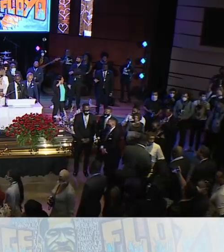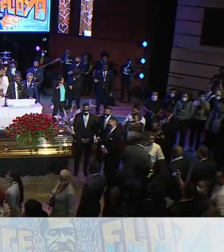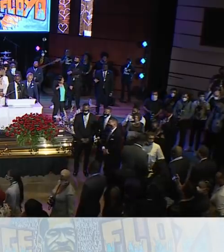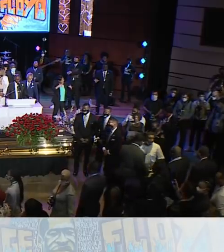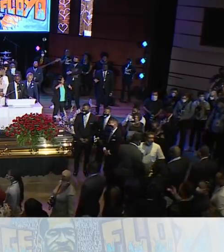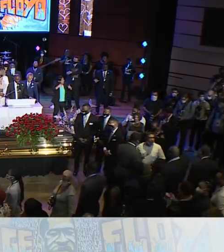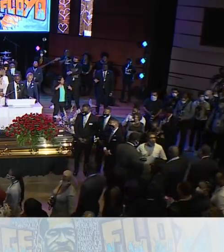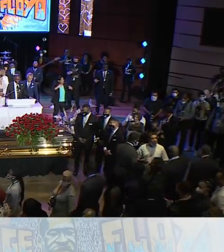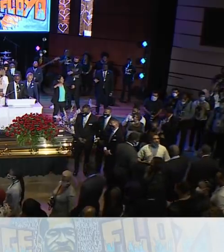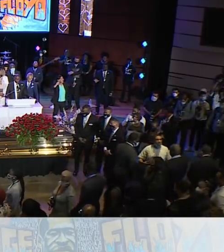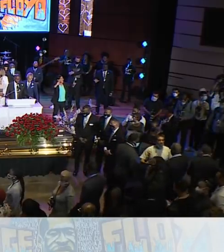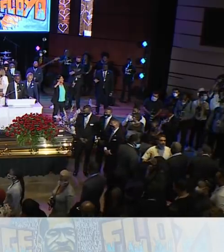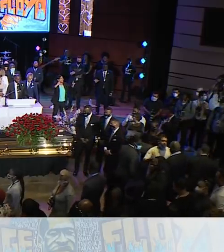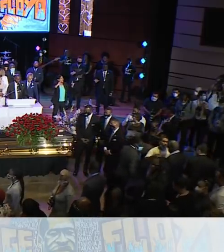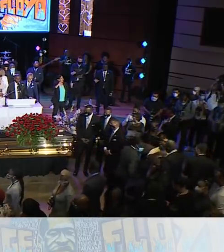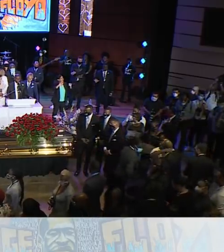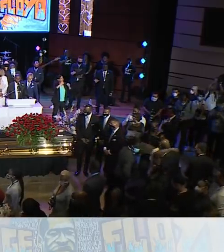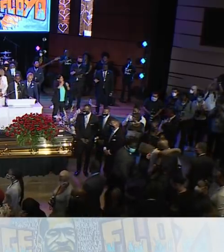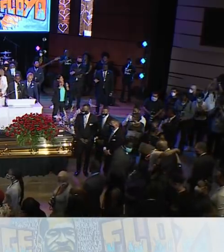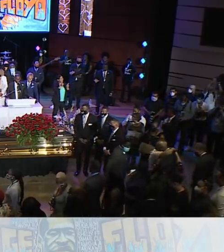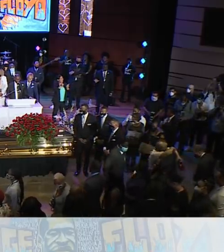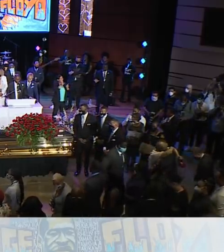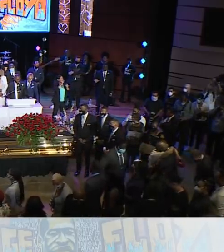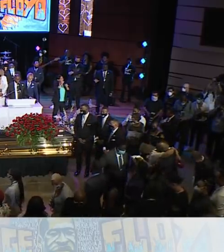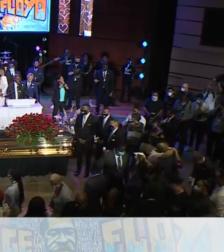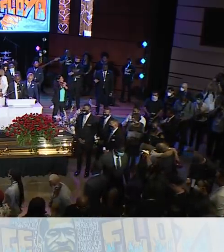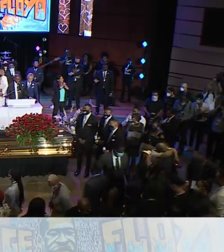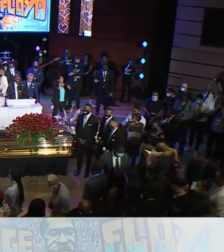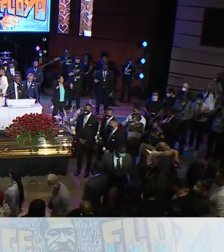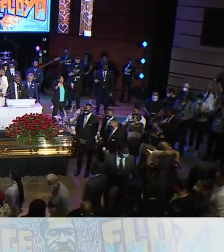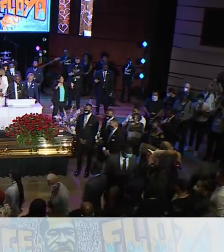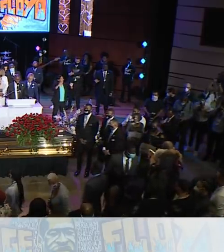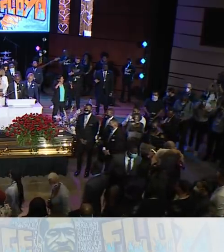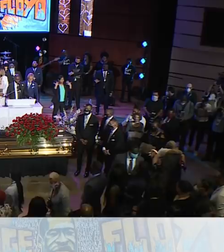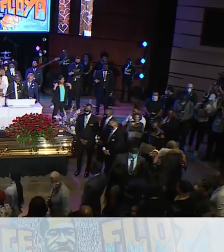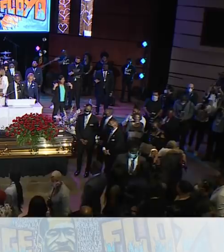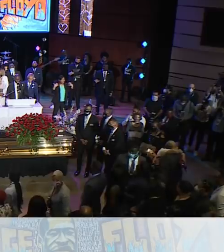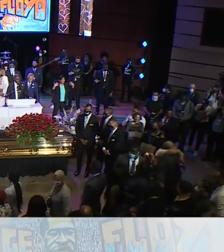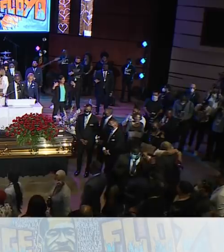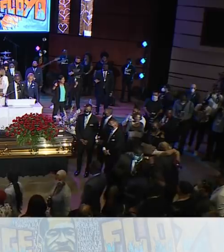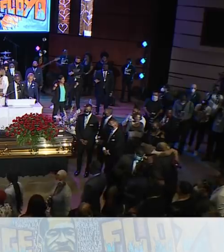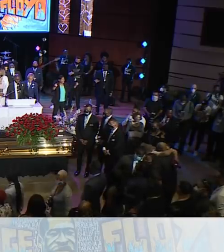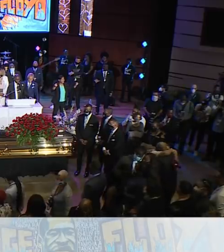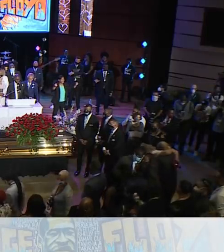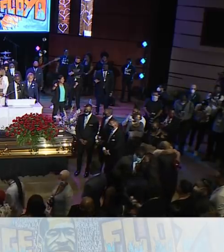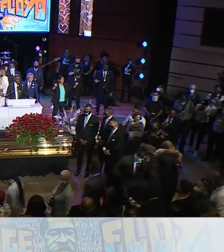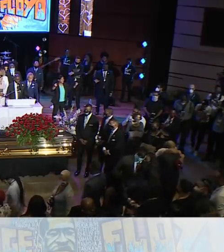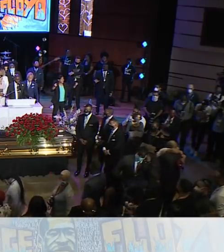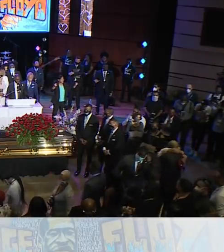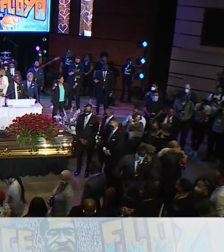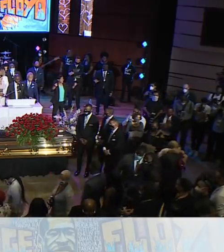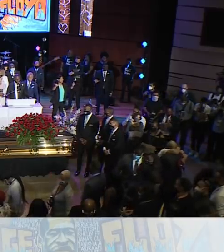RAGE WILL SHIFT TO REHABILITATION. CONVICTED THE COUNTRY SO IT CAN FINALLY BE THE LAND OF THE FREE AND THE HOME OF THE BRAVE.